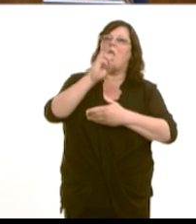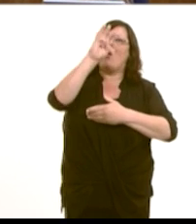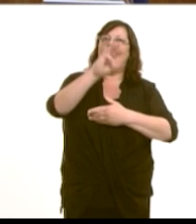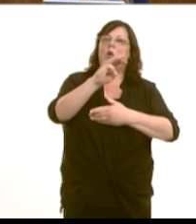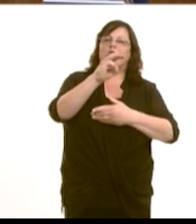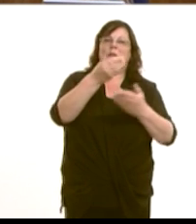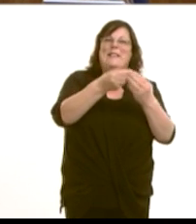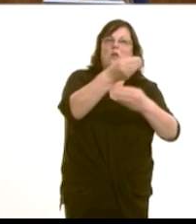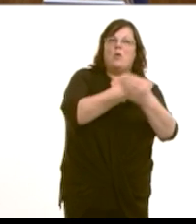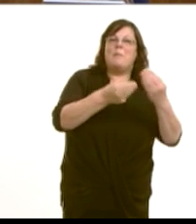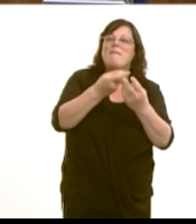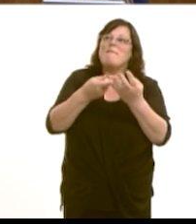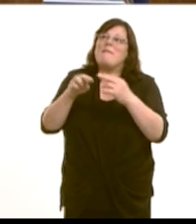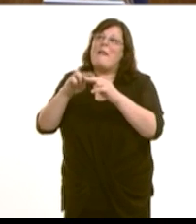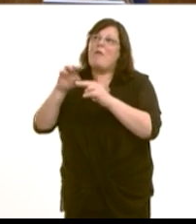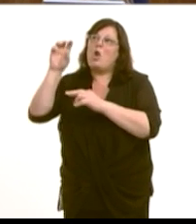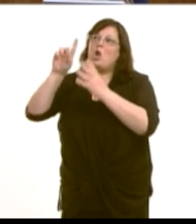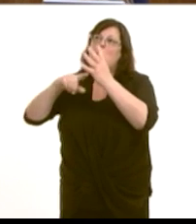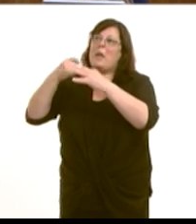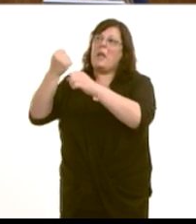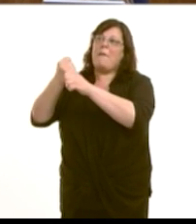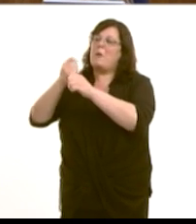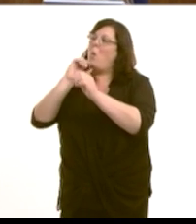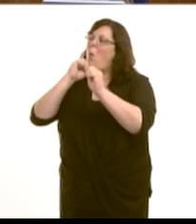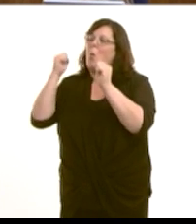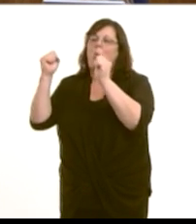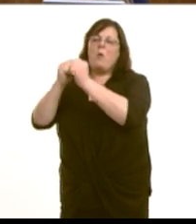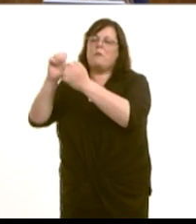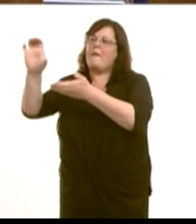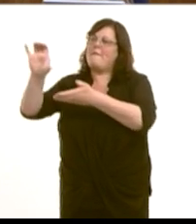does not guarantee every penny of funding which the EU currently provides Wales?